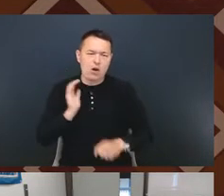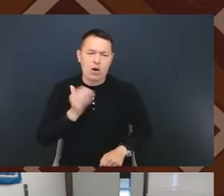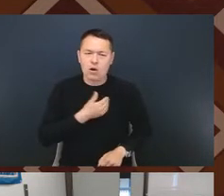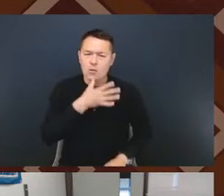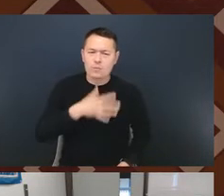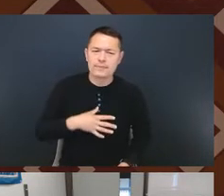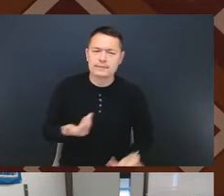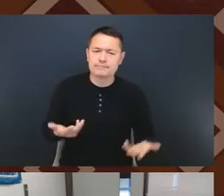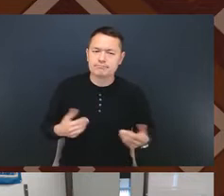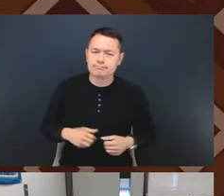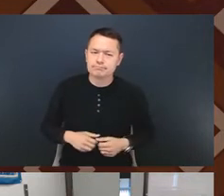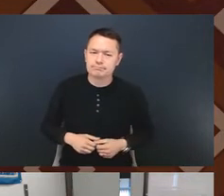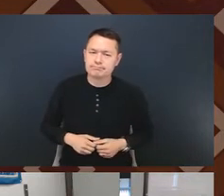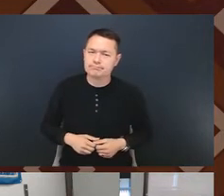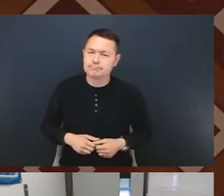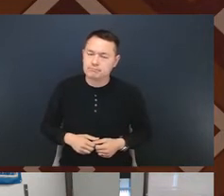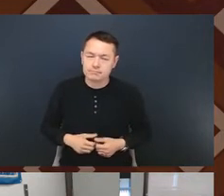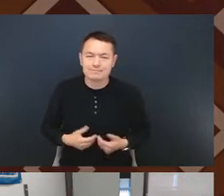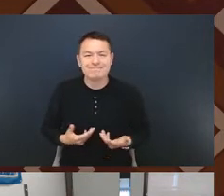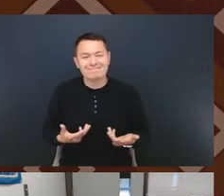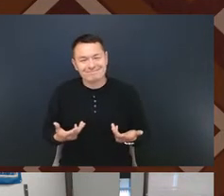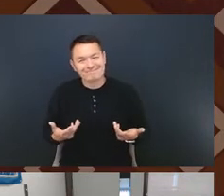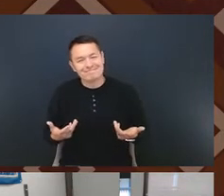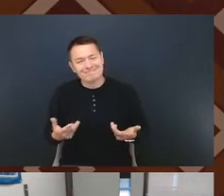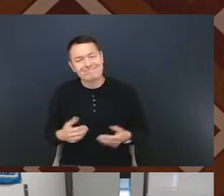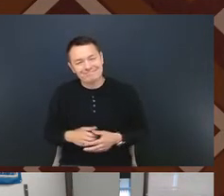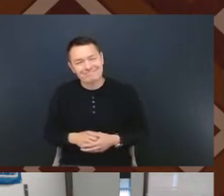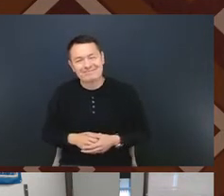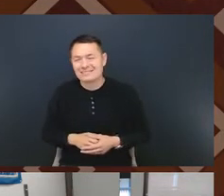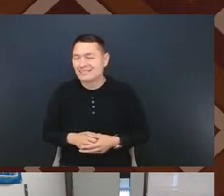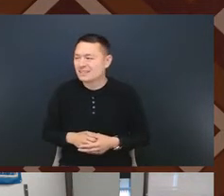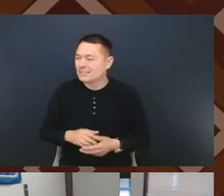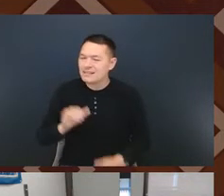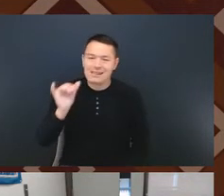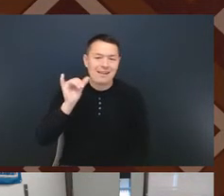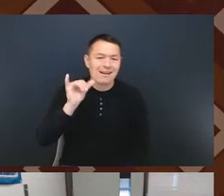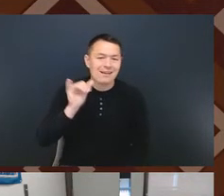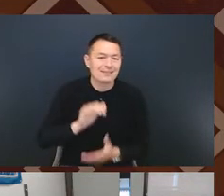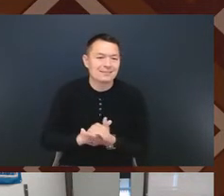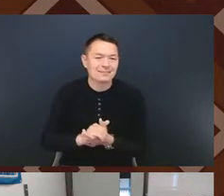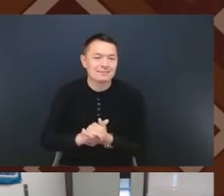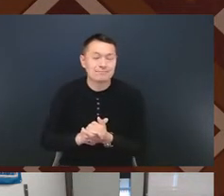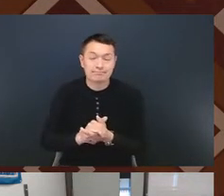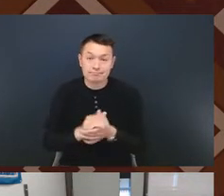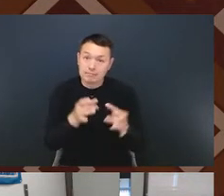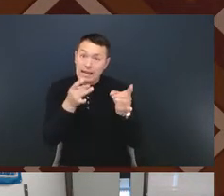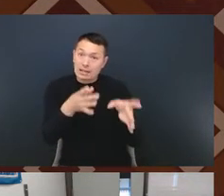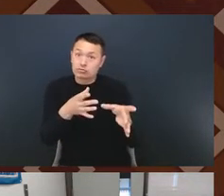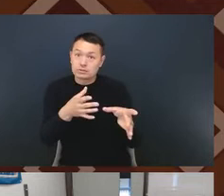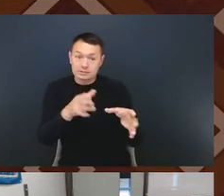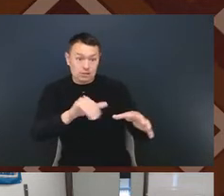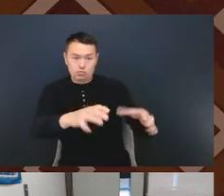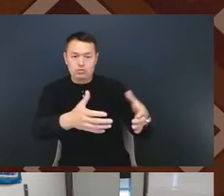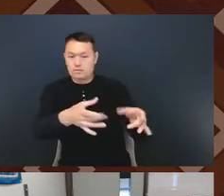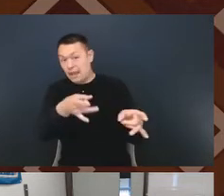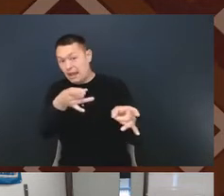so it's it's kind of like this hatred fueled by by that.